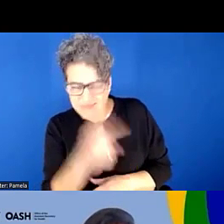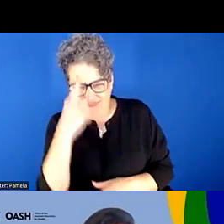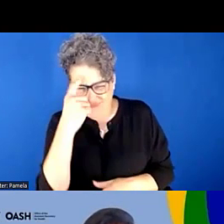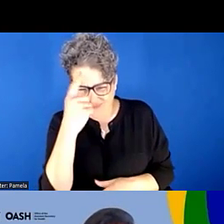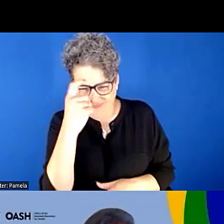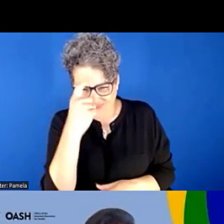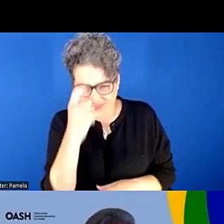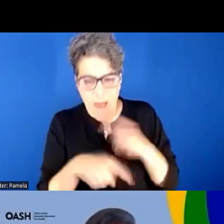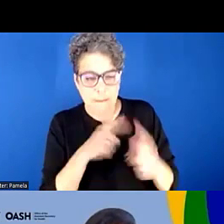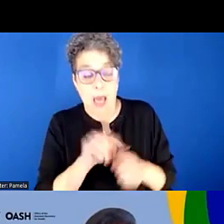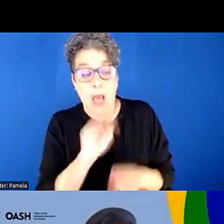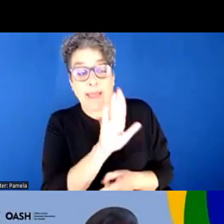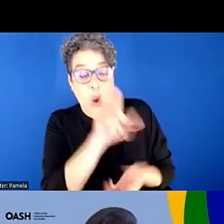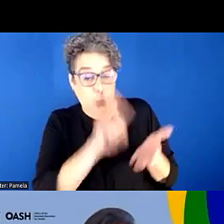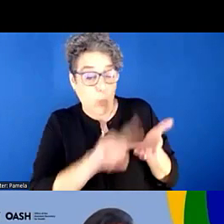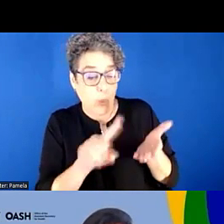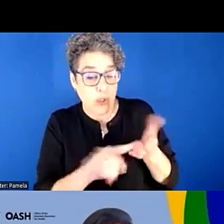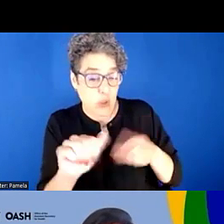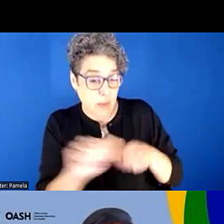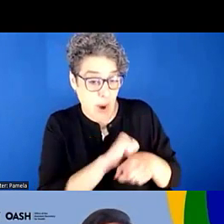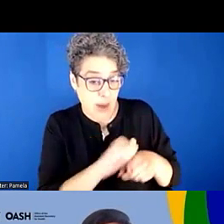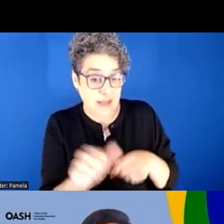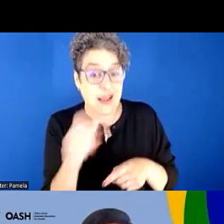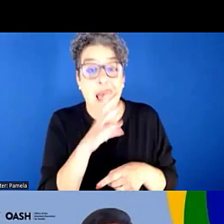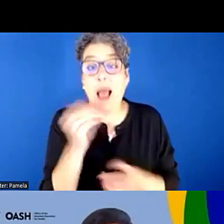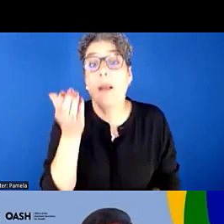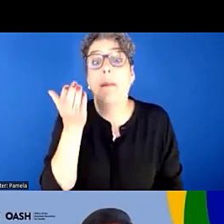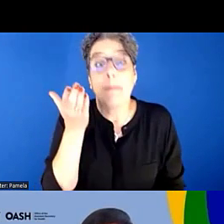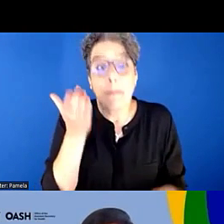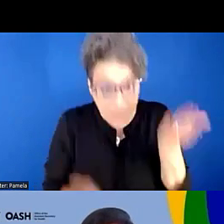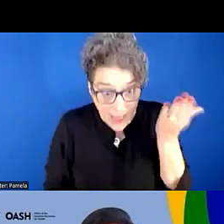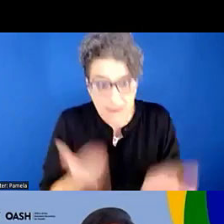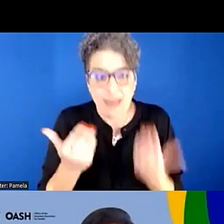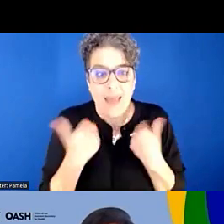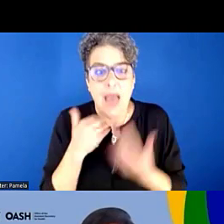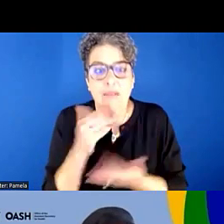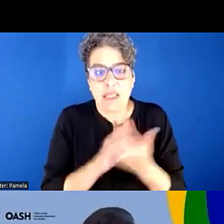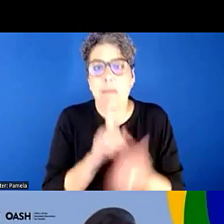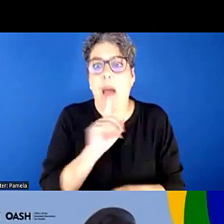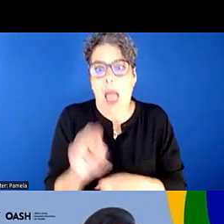and maybe there is some actual data falsification,